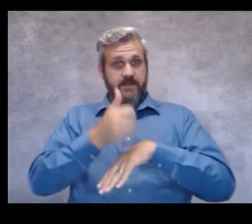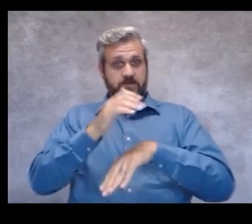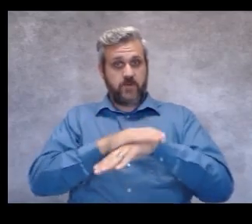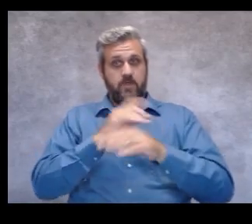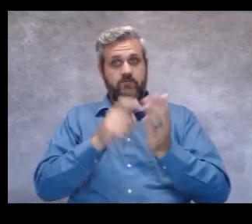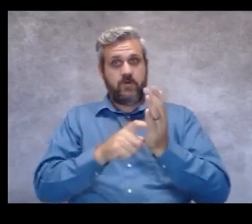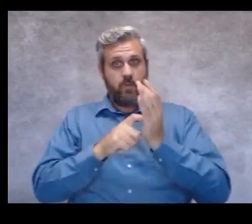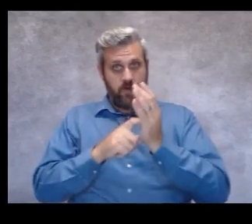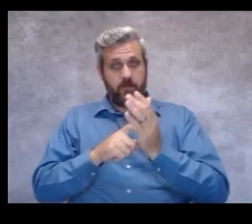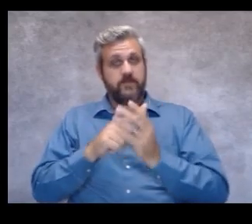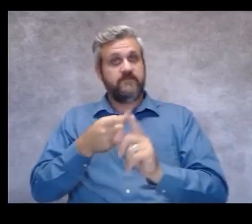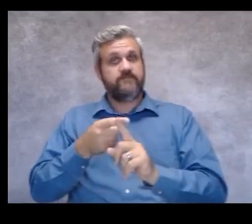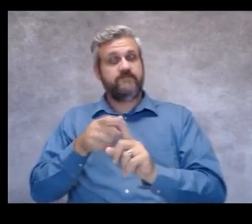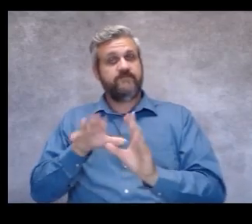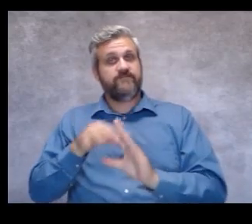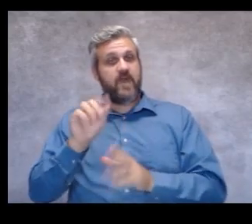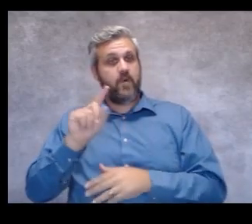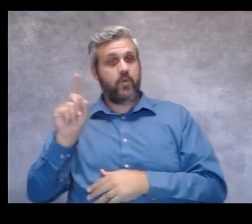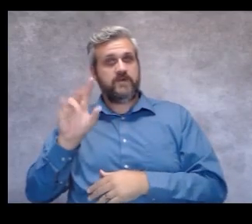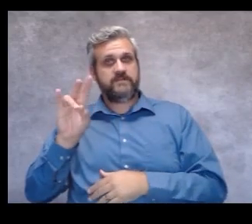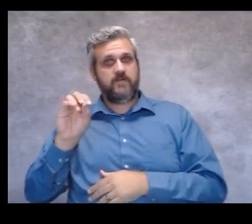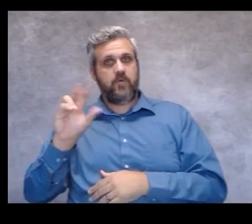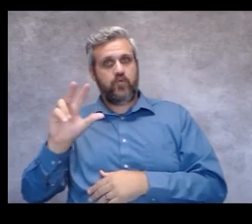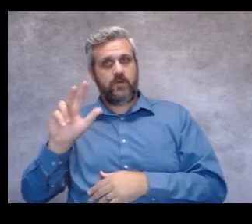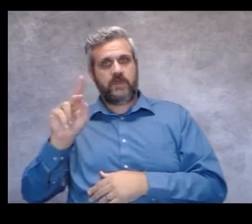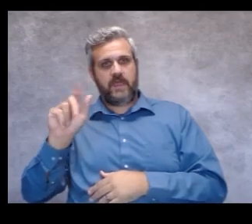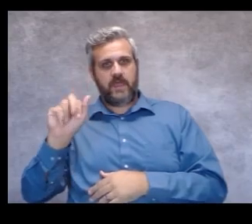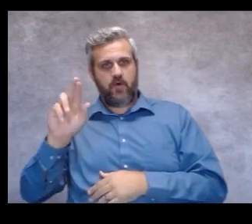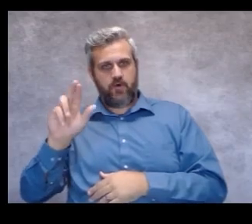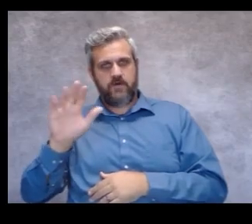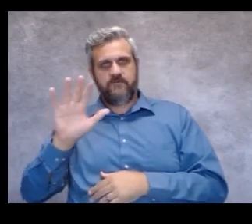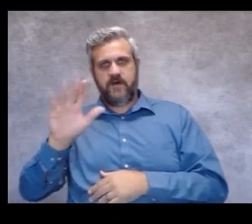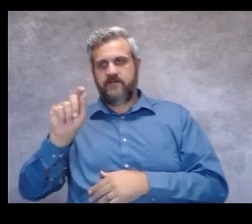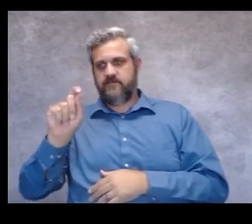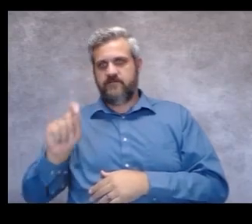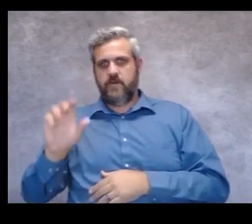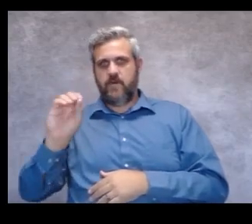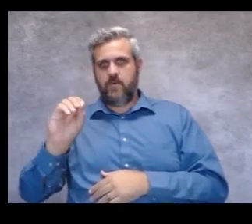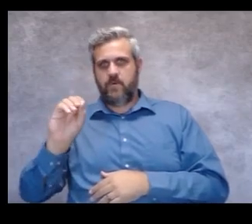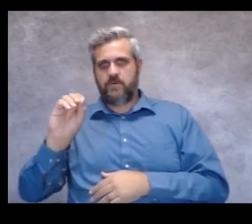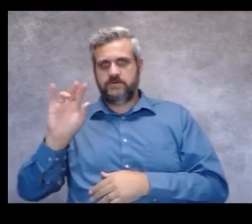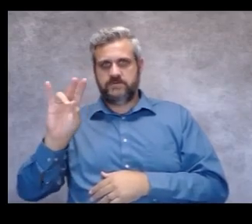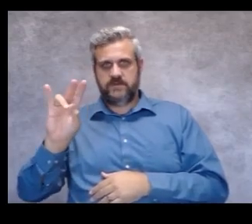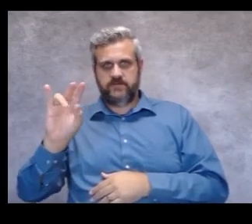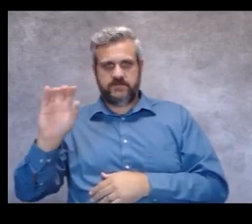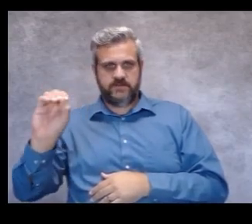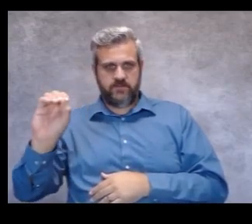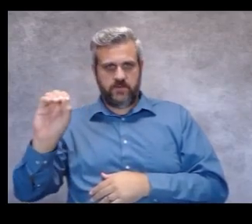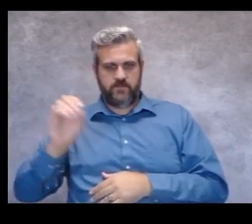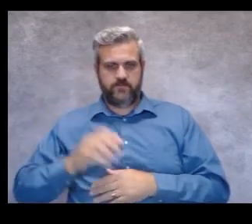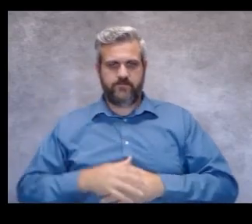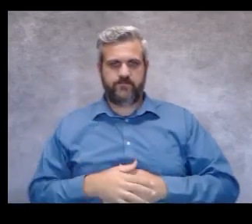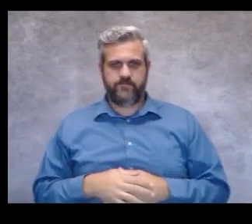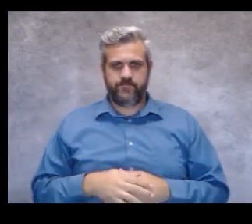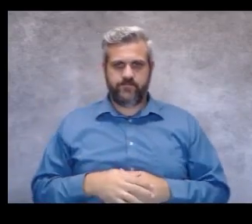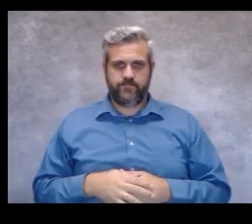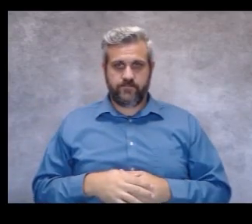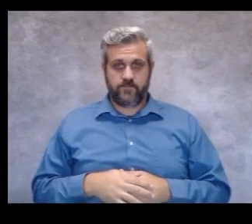the requirements contained in 703 KR5 colon 070